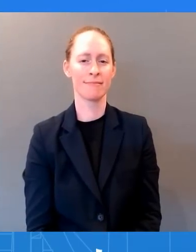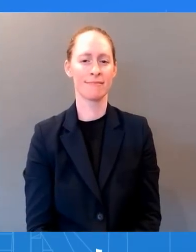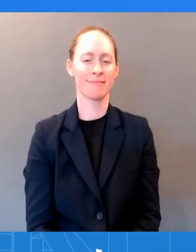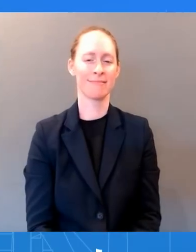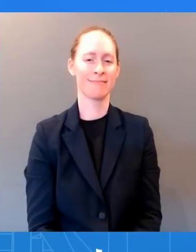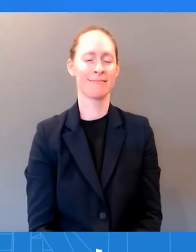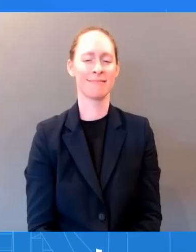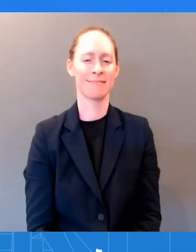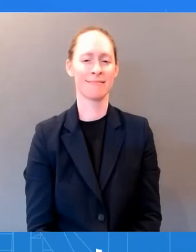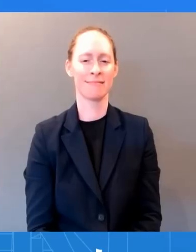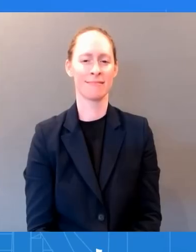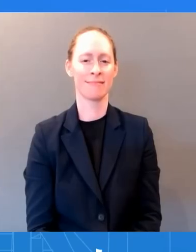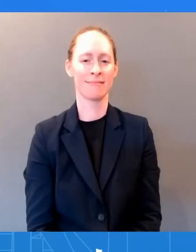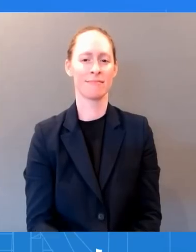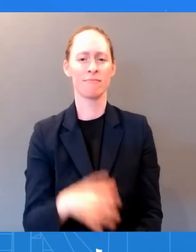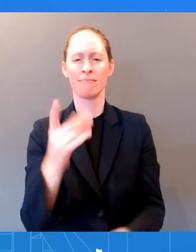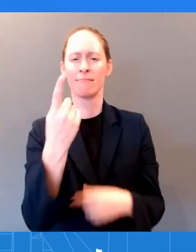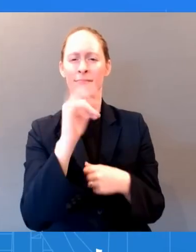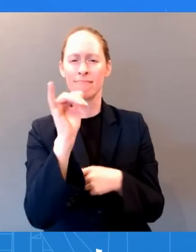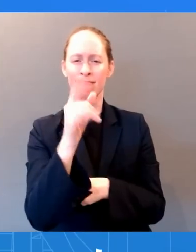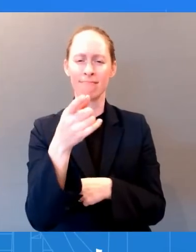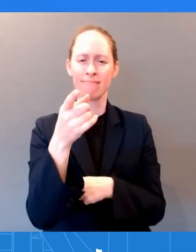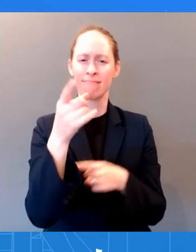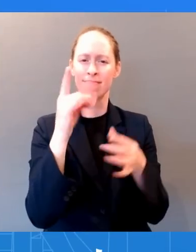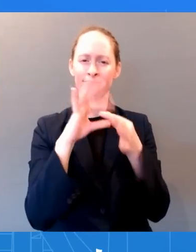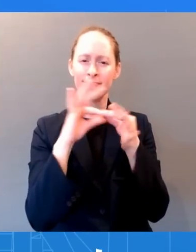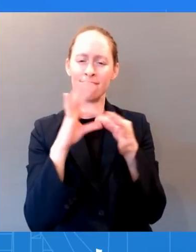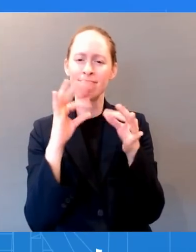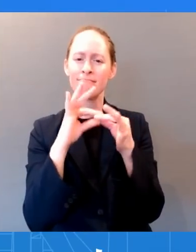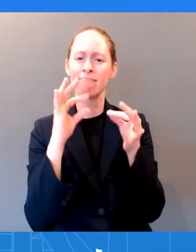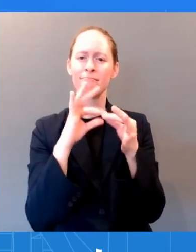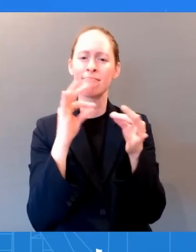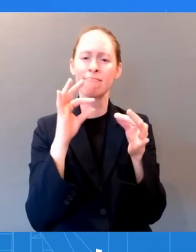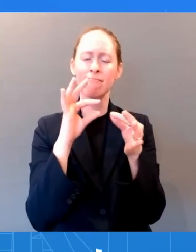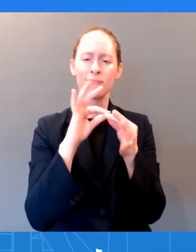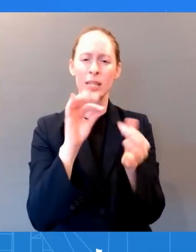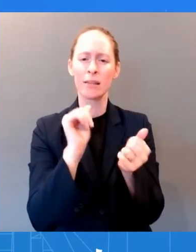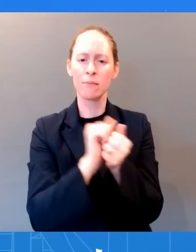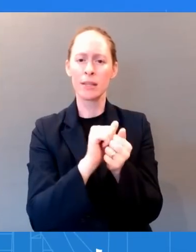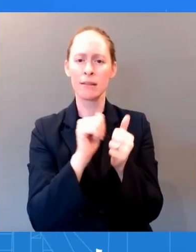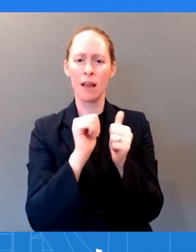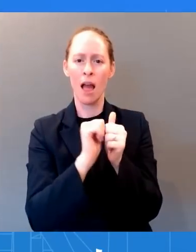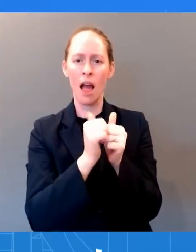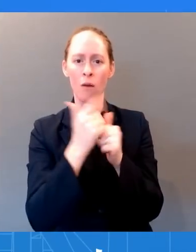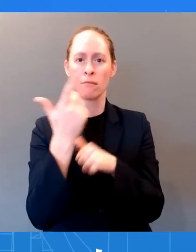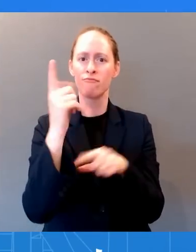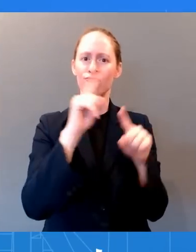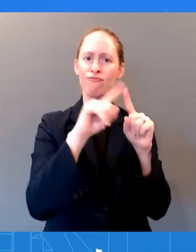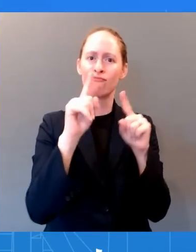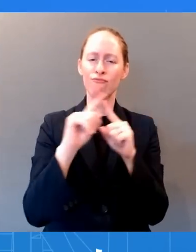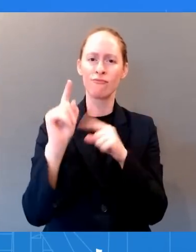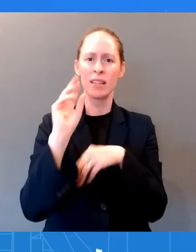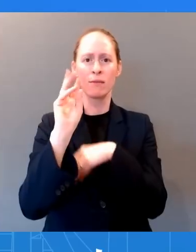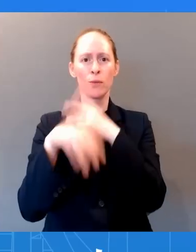President Biden brought 20 leaders -- world leaders together to manage increased migration flows across the Western Hemisphere.